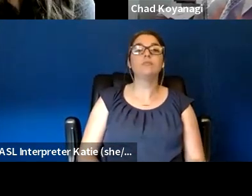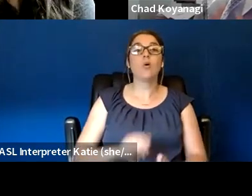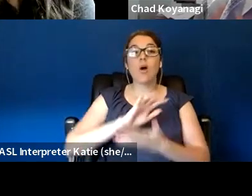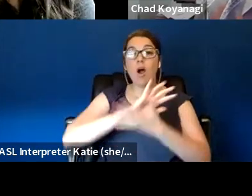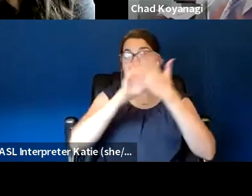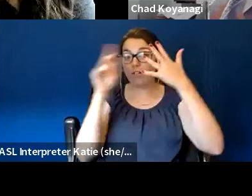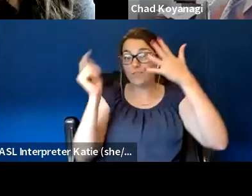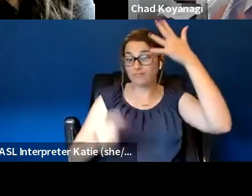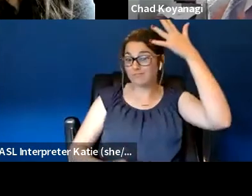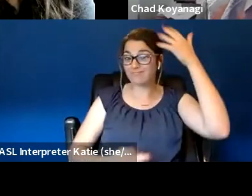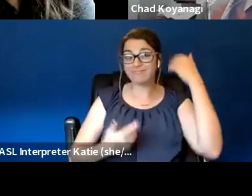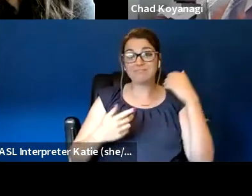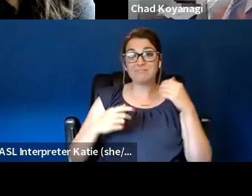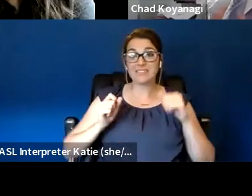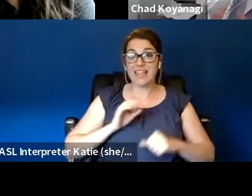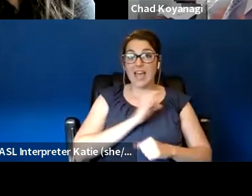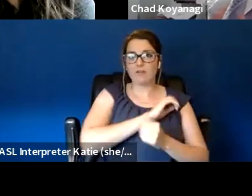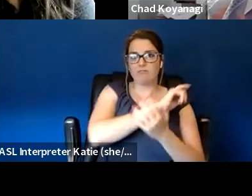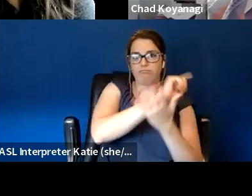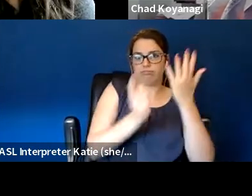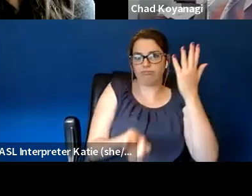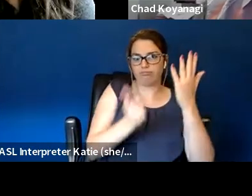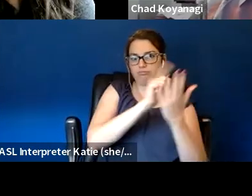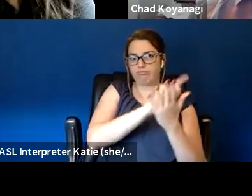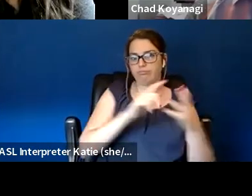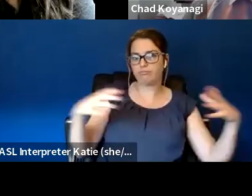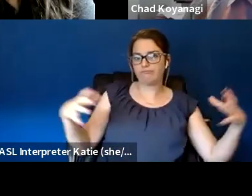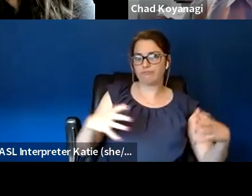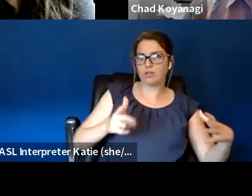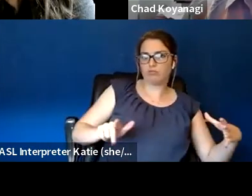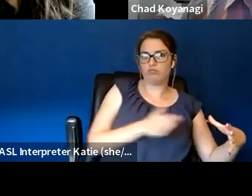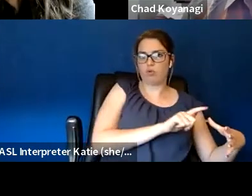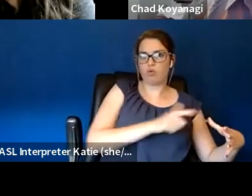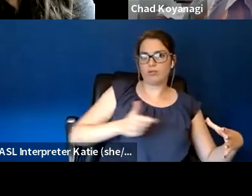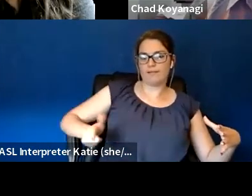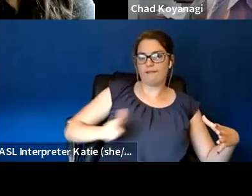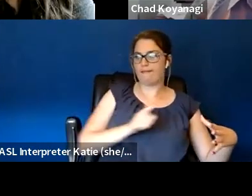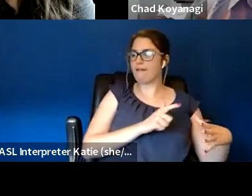to go out with the street medicine team. So we go out and do what we call street rounds